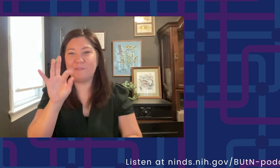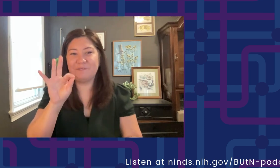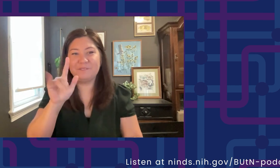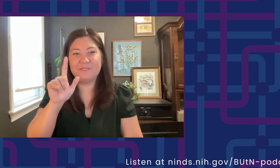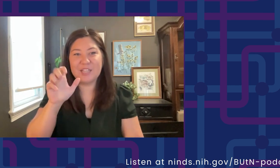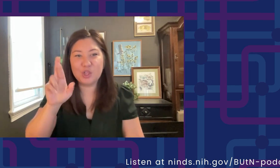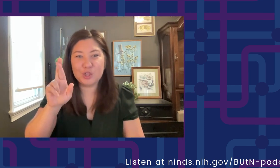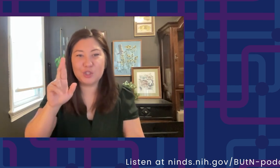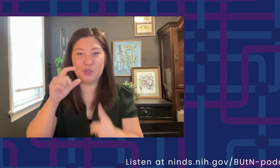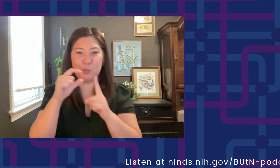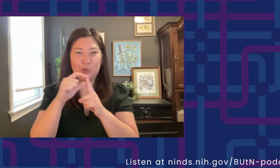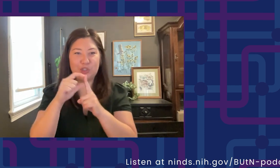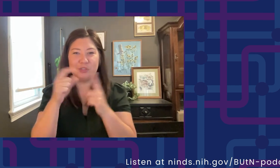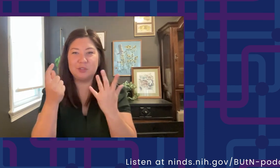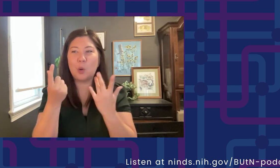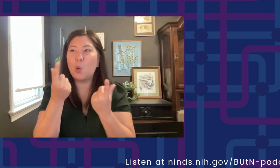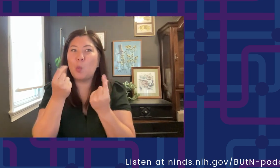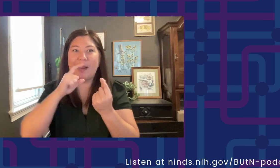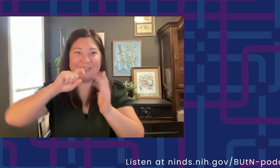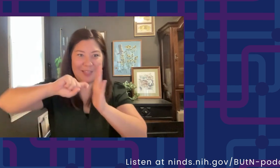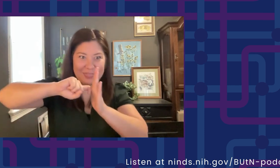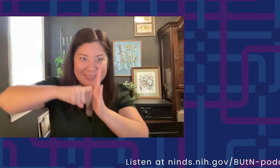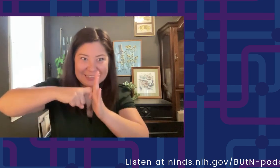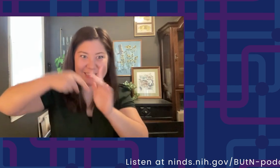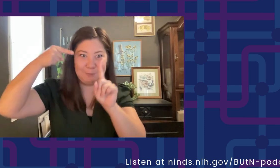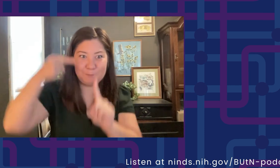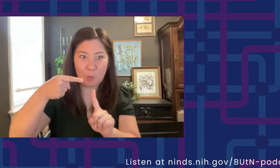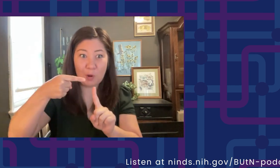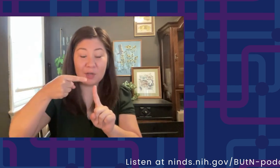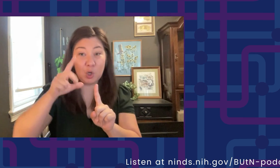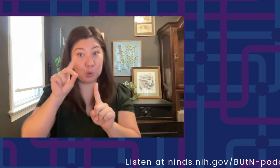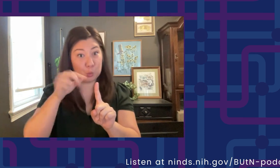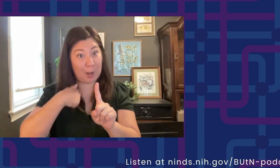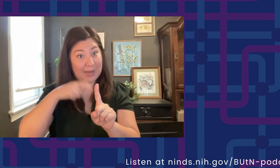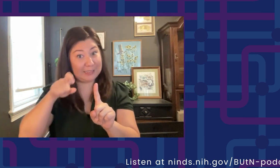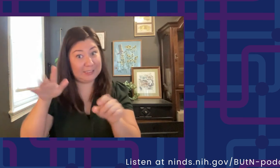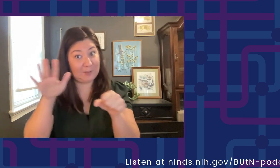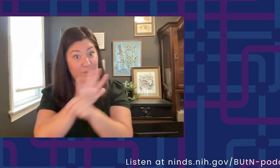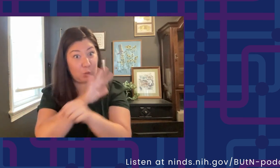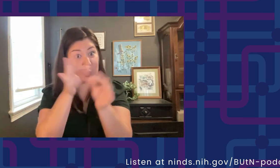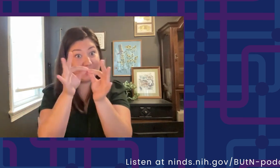What words are filter words? What are the key points that I want to make?